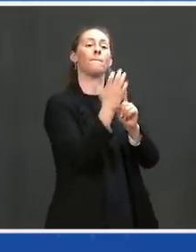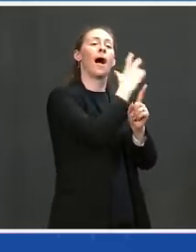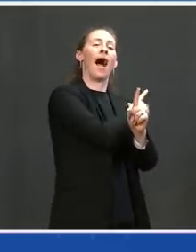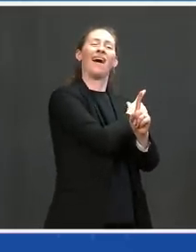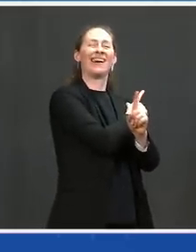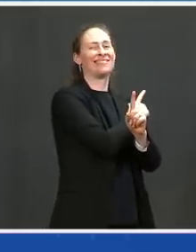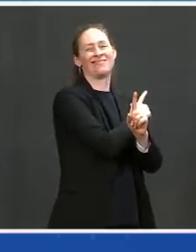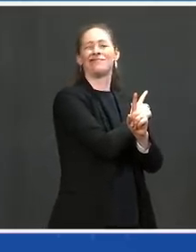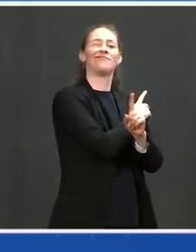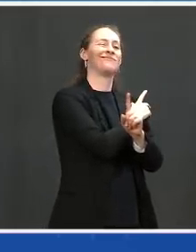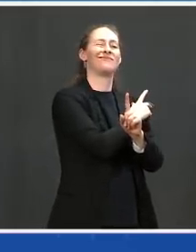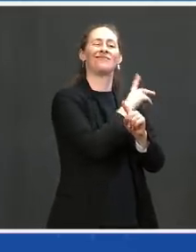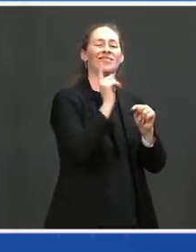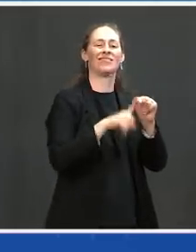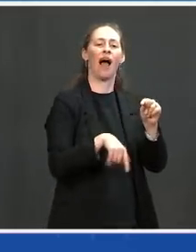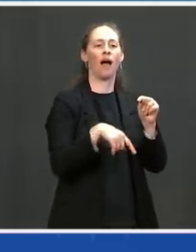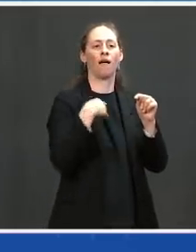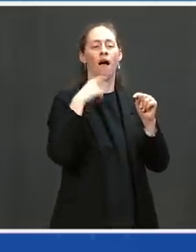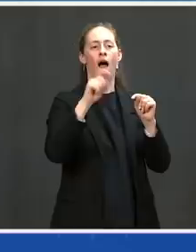global warming has already done significant damage.